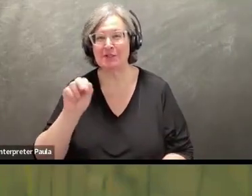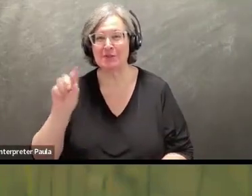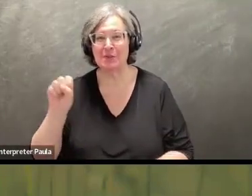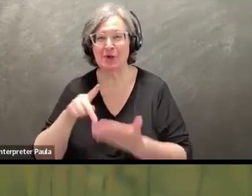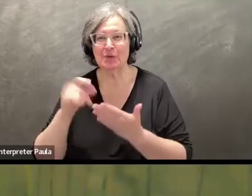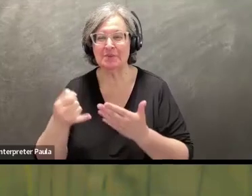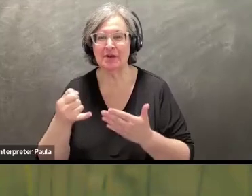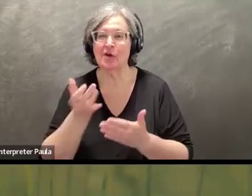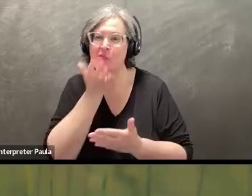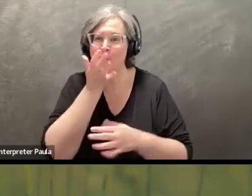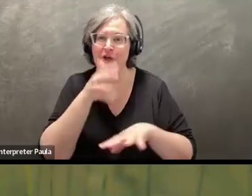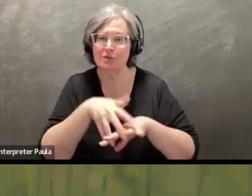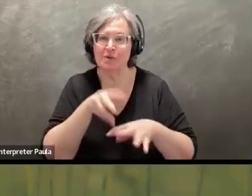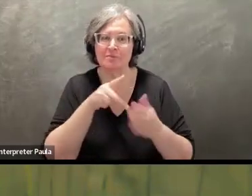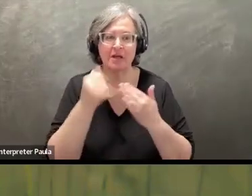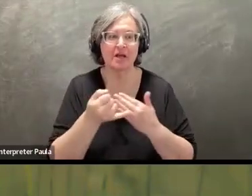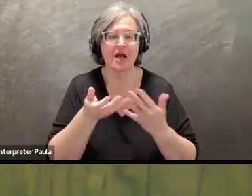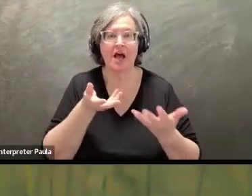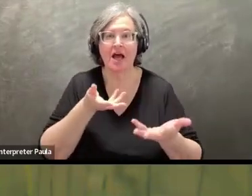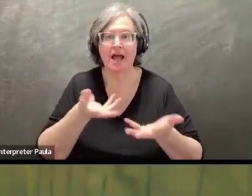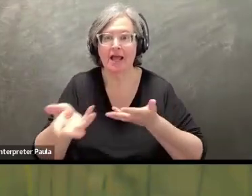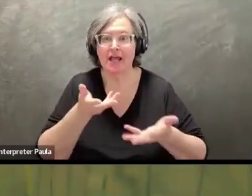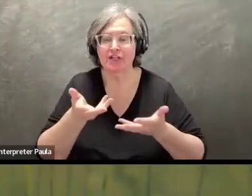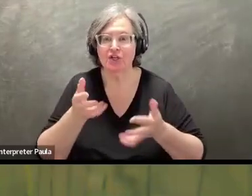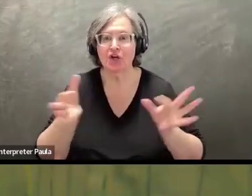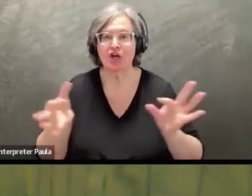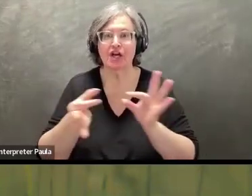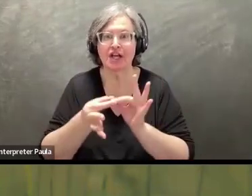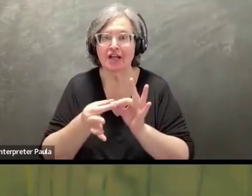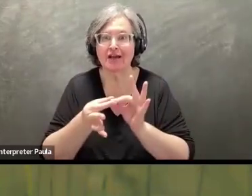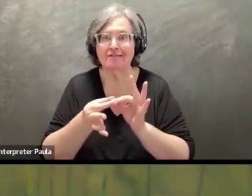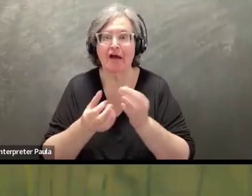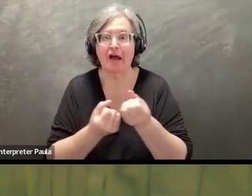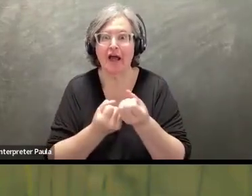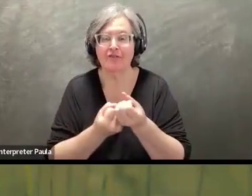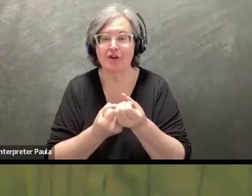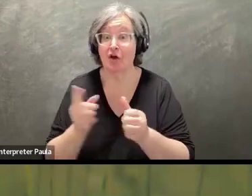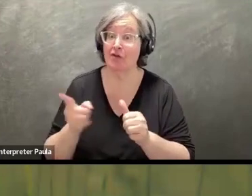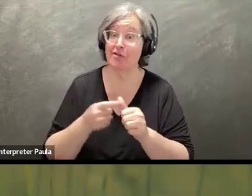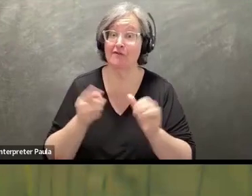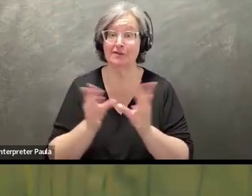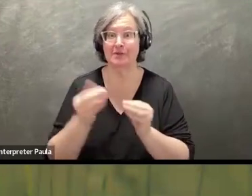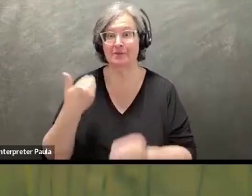connect, advocate, our inaugural webinar. My name is Kate Brady.